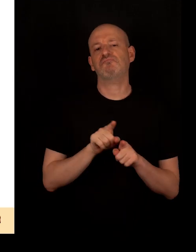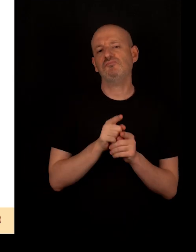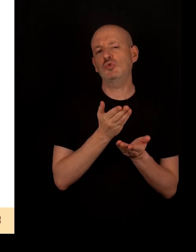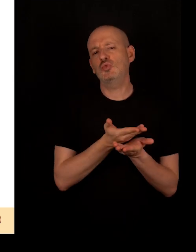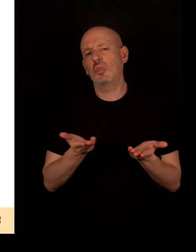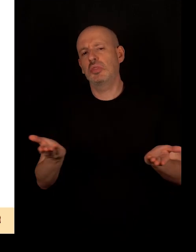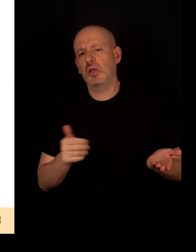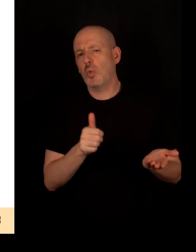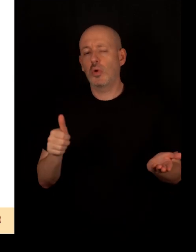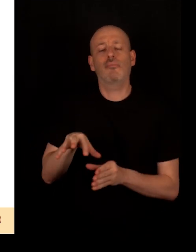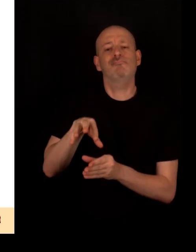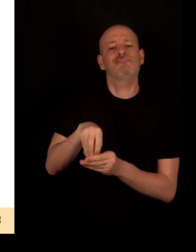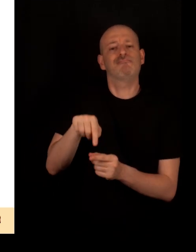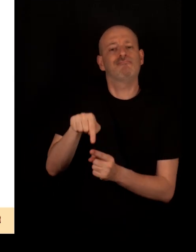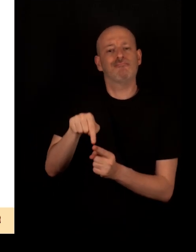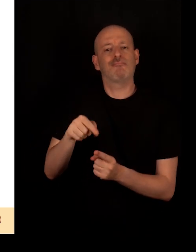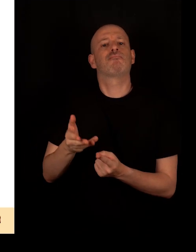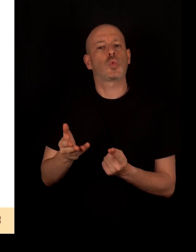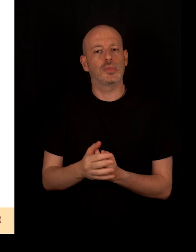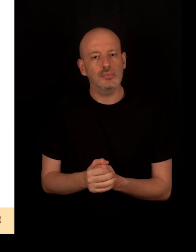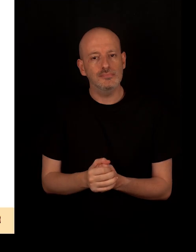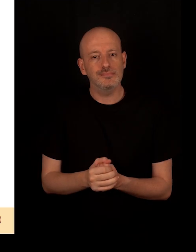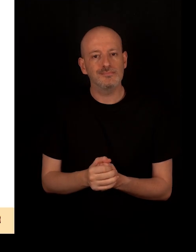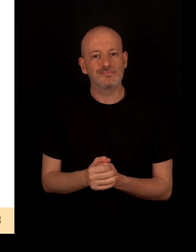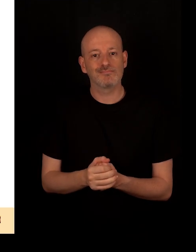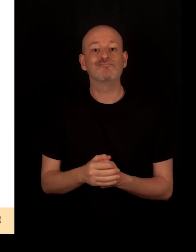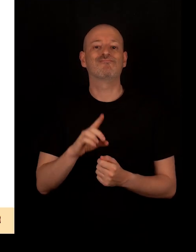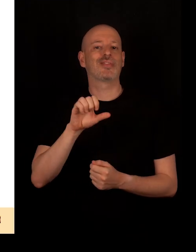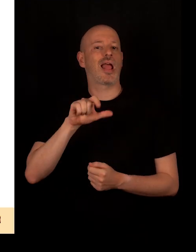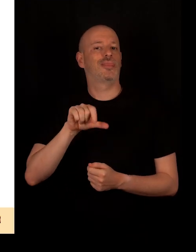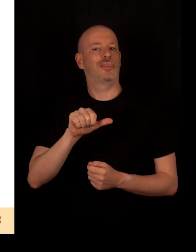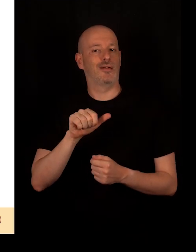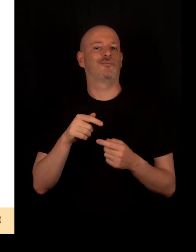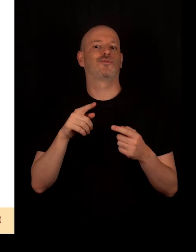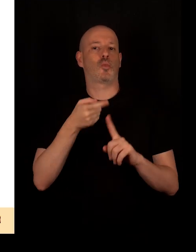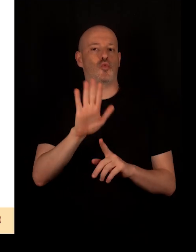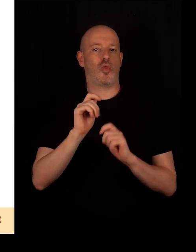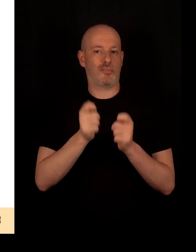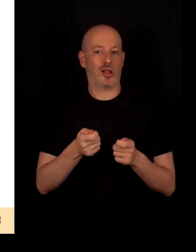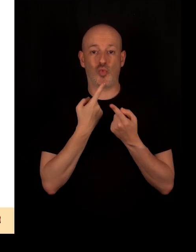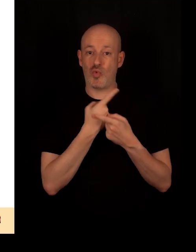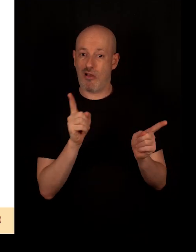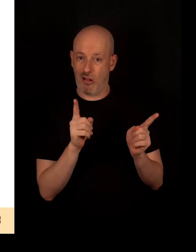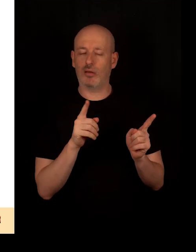Among other things, it includes data from your application, from the call.